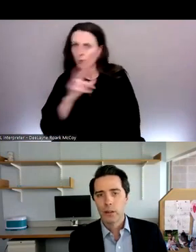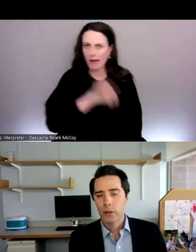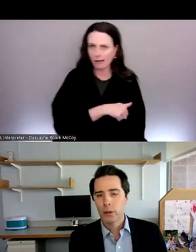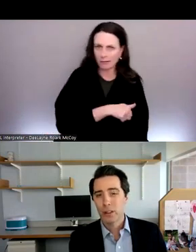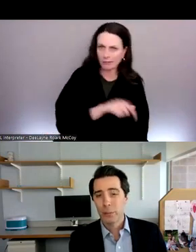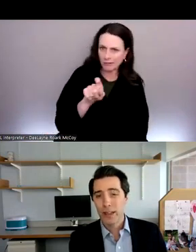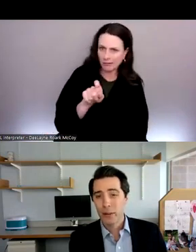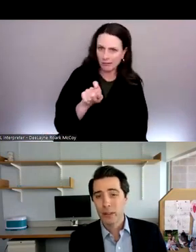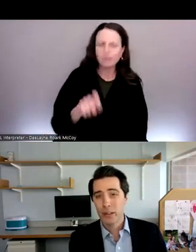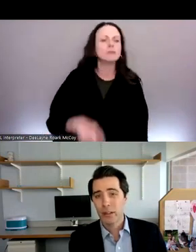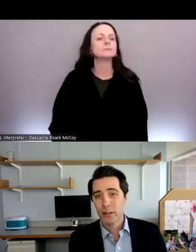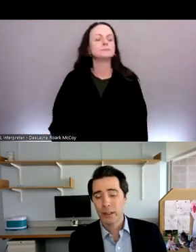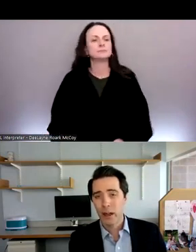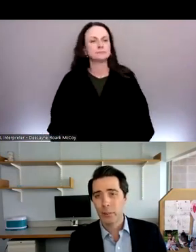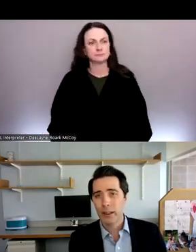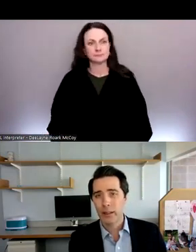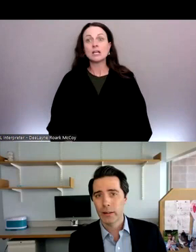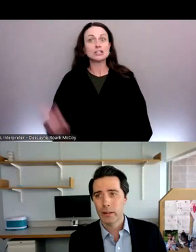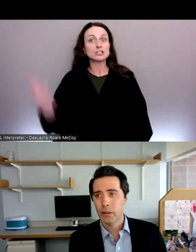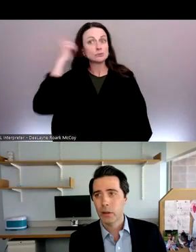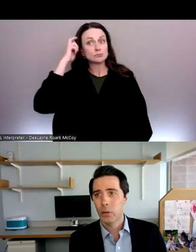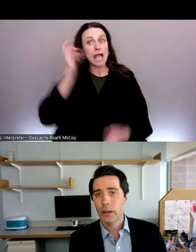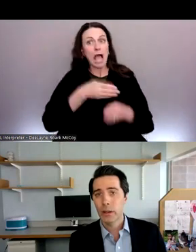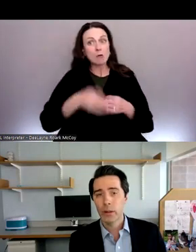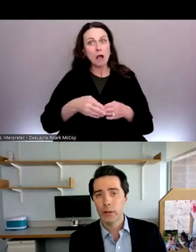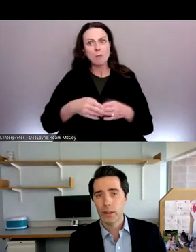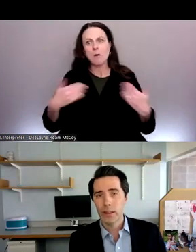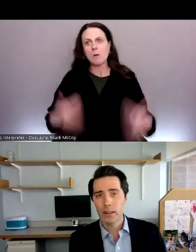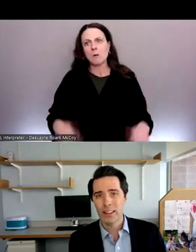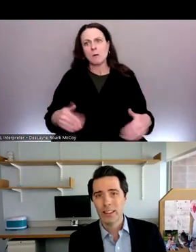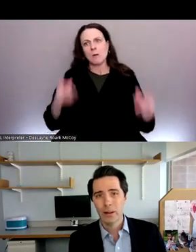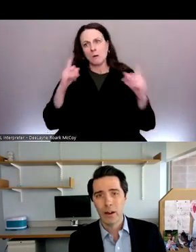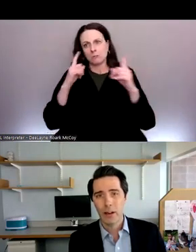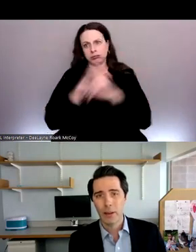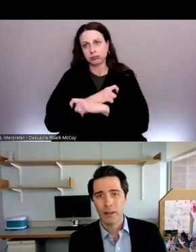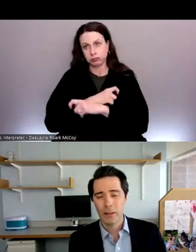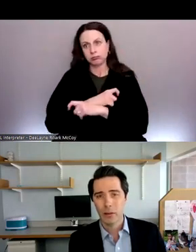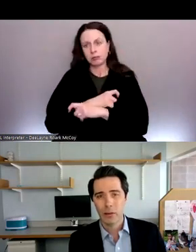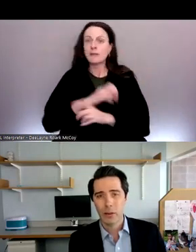so cochlear implant outcomes it's clearly complicated so we know that